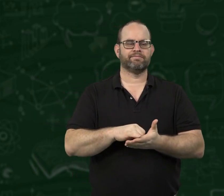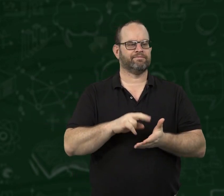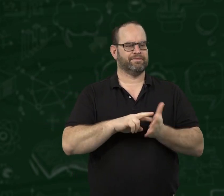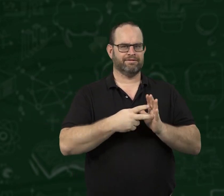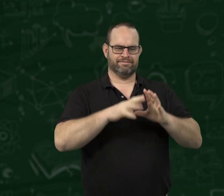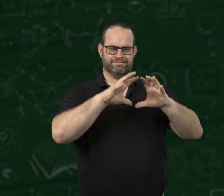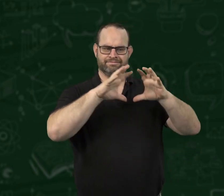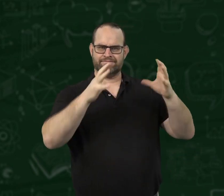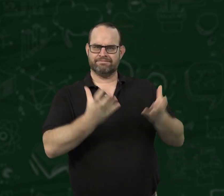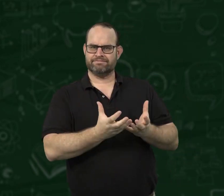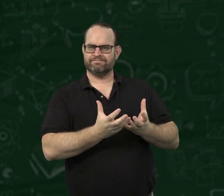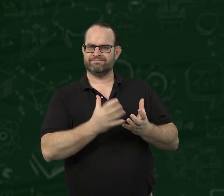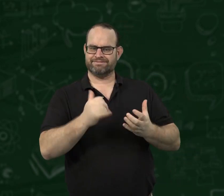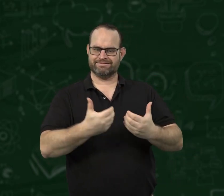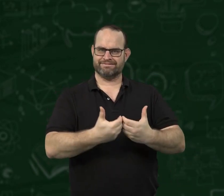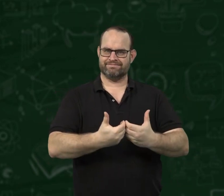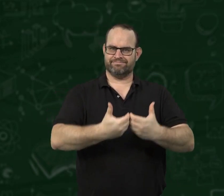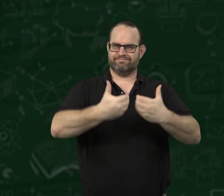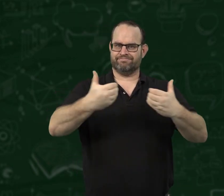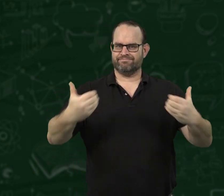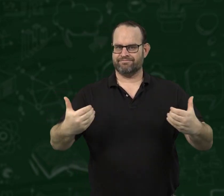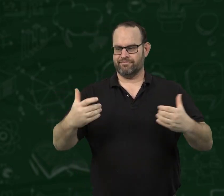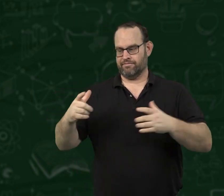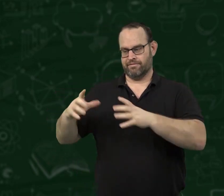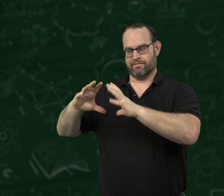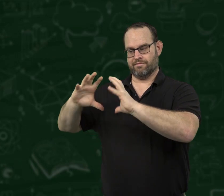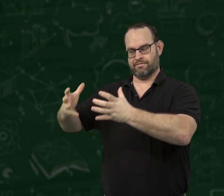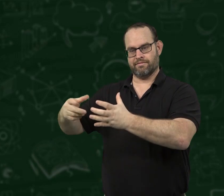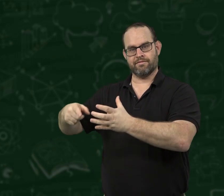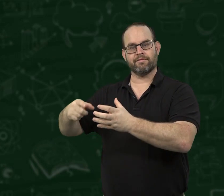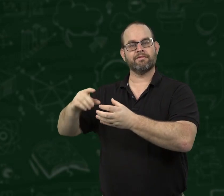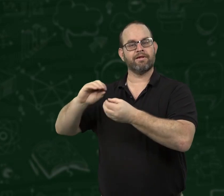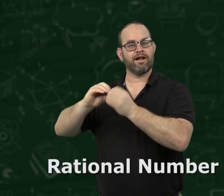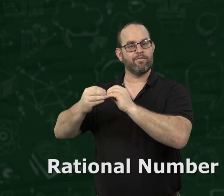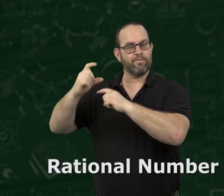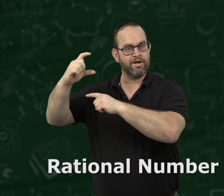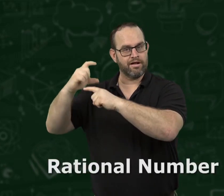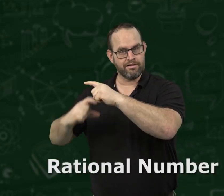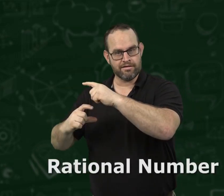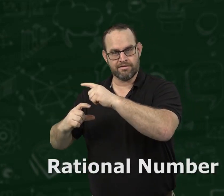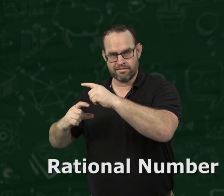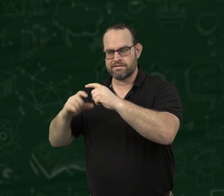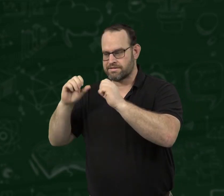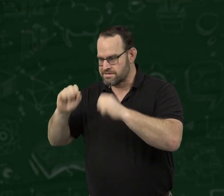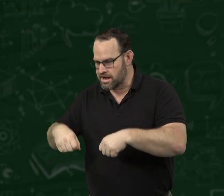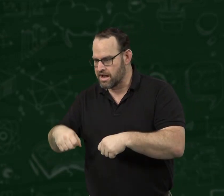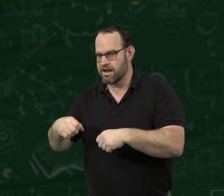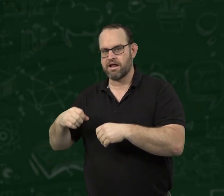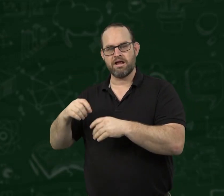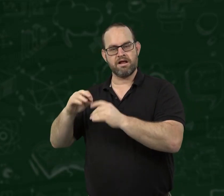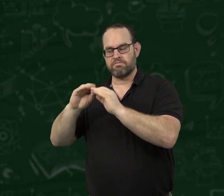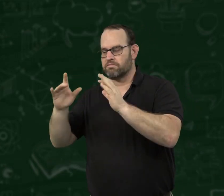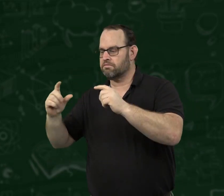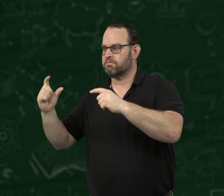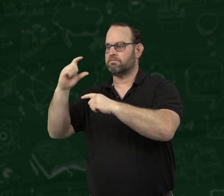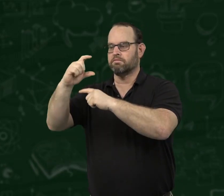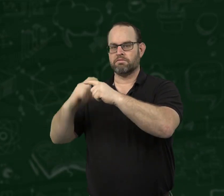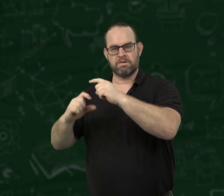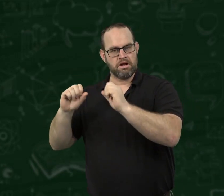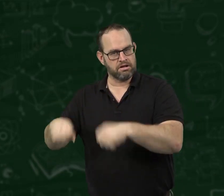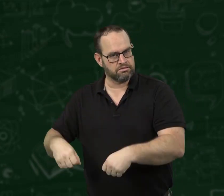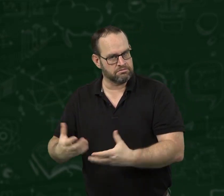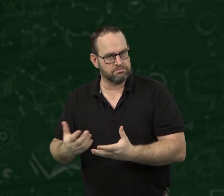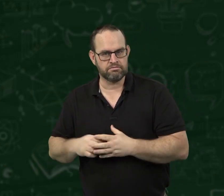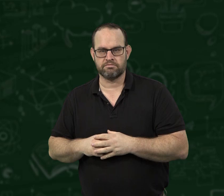Numbers that can be represented as fractions are rational numbers.